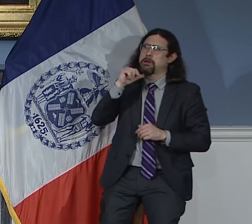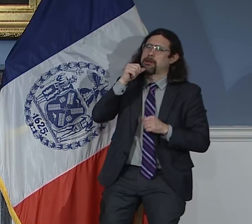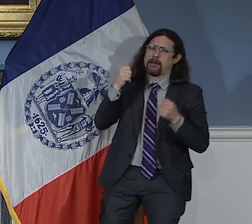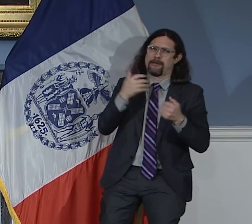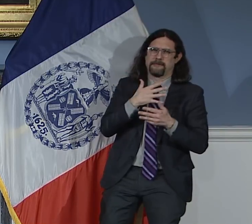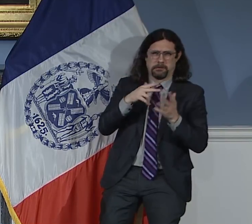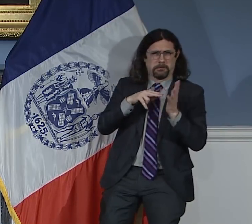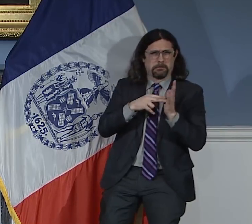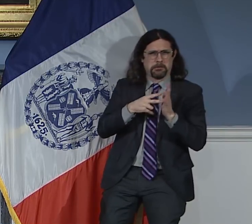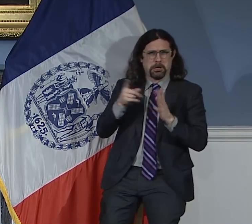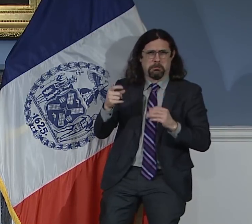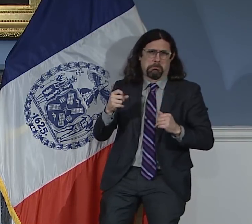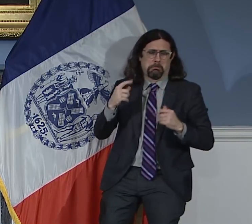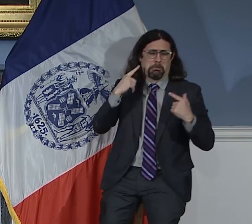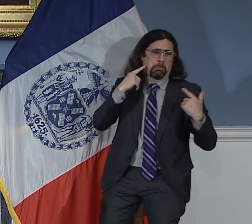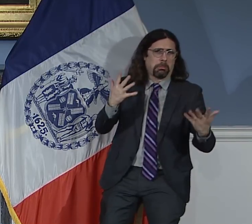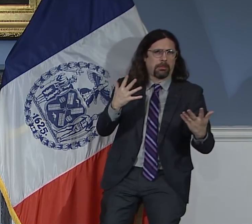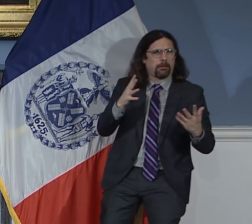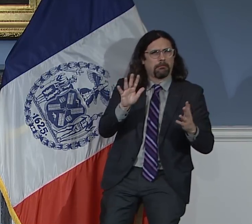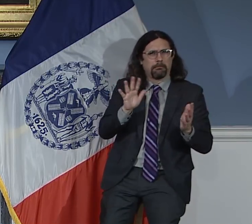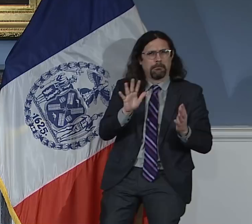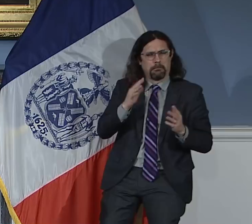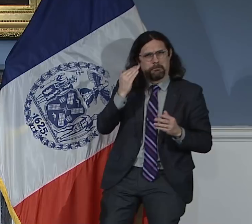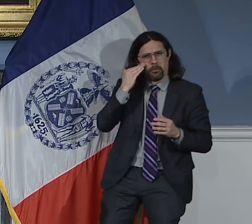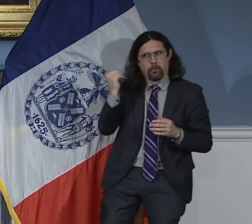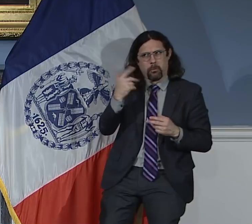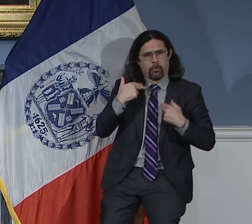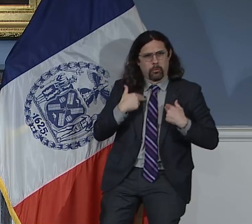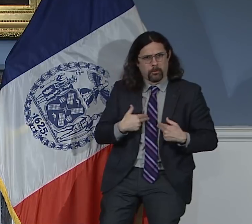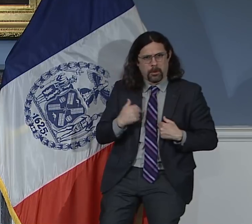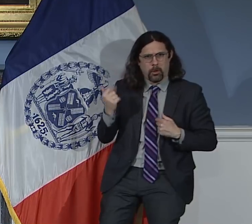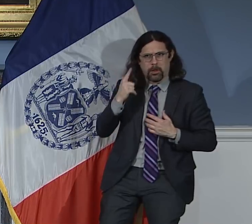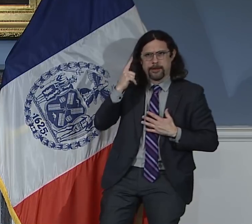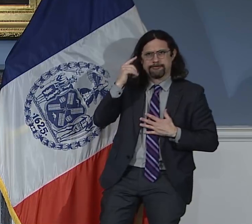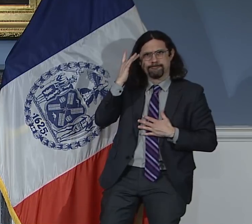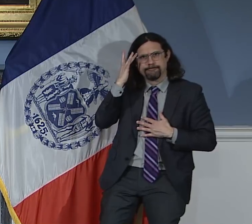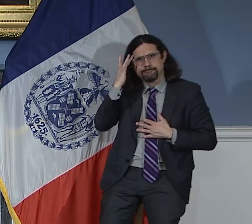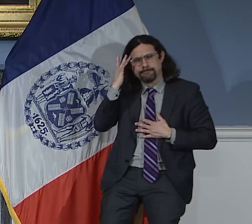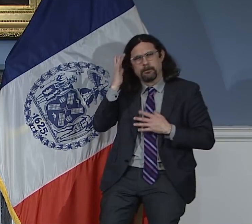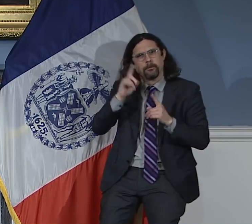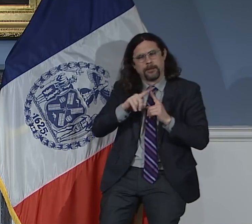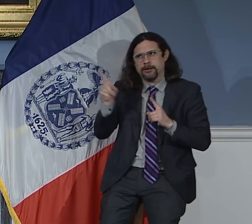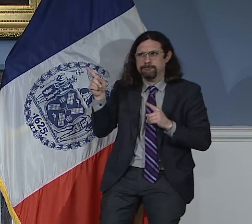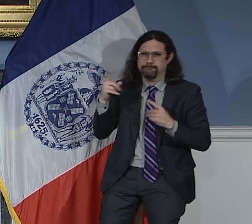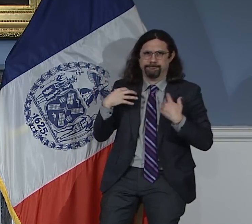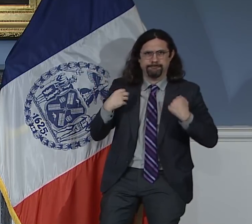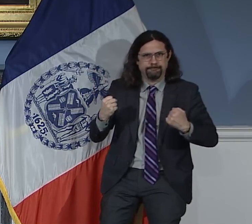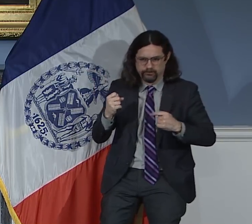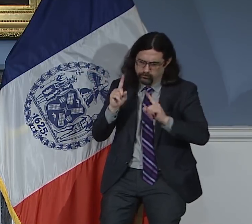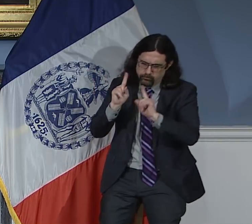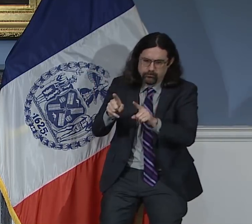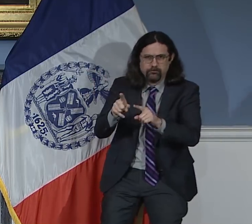THE REST OF US, BUT I SAY UNAFRAID BECAUSE THEY SHOWED UP, THEY STOOD UP, THEYD ID THE RIGHT THING TO HELP OTHERS AND I